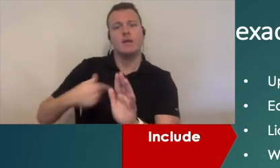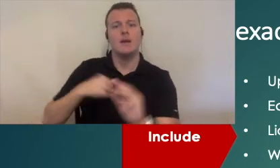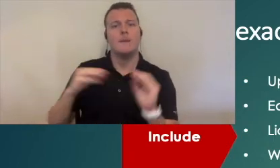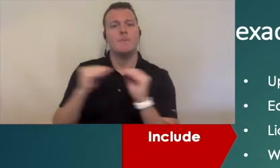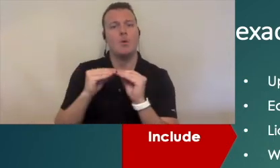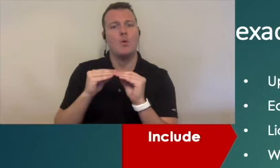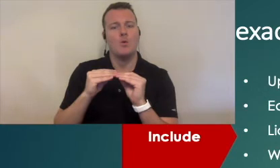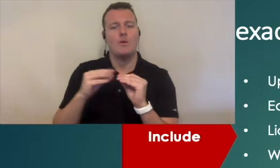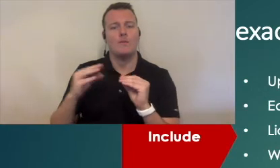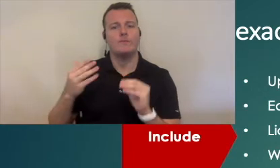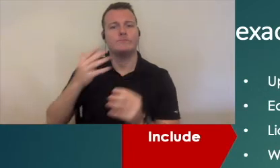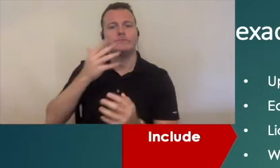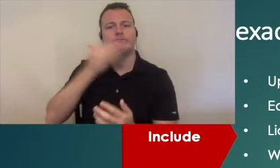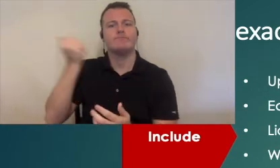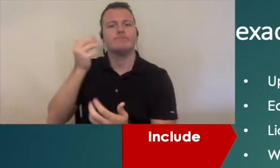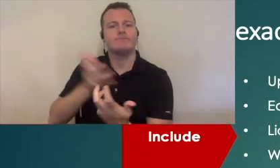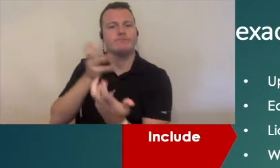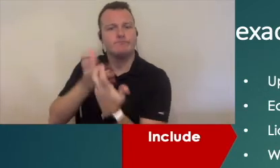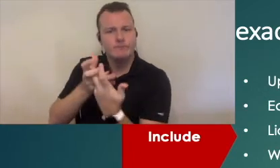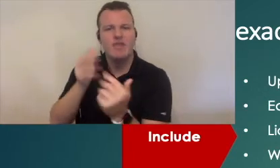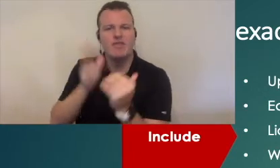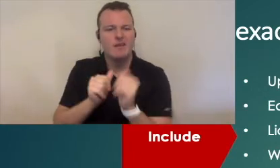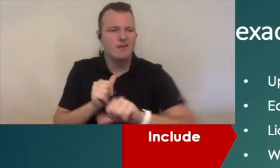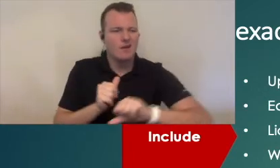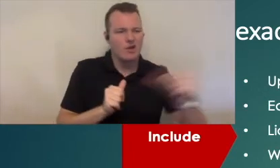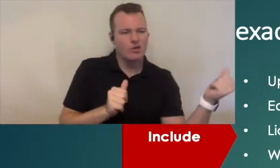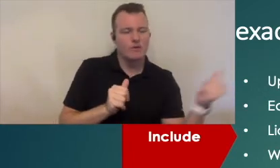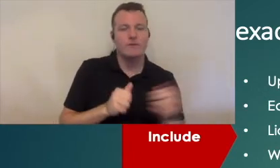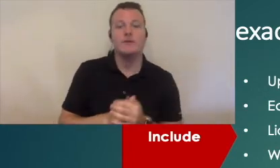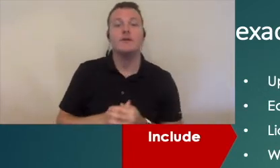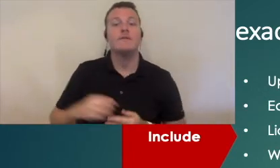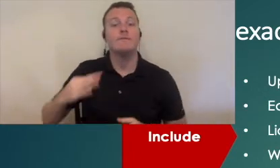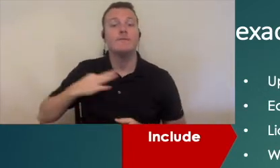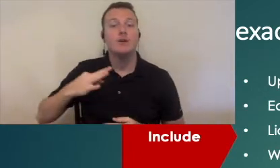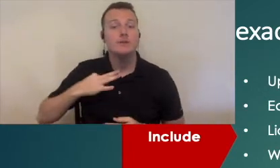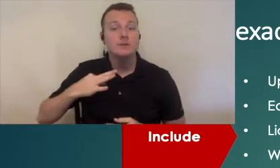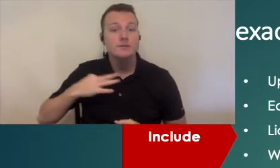candidate than somebody else. Volunteer and outside positions can also be